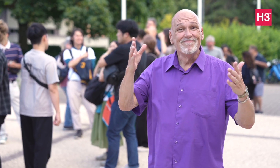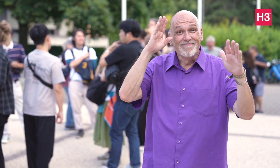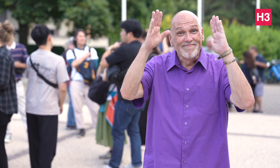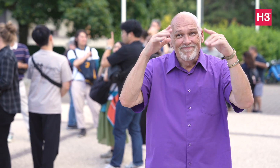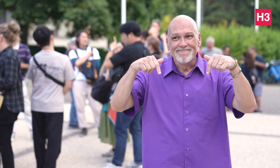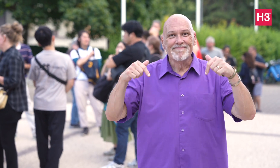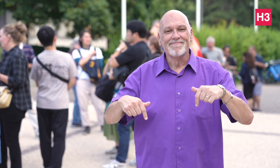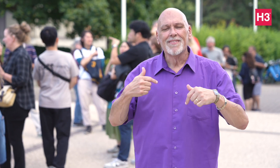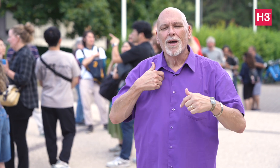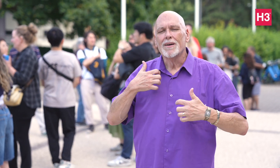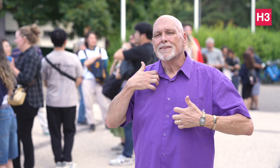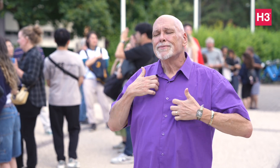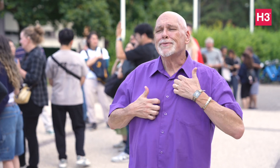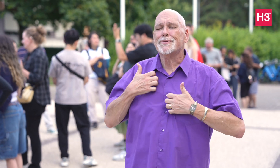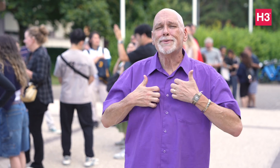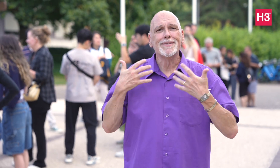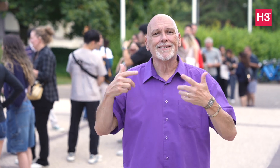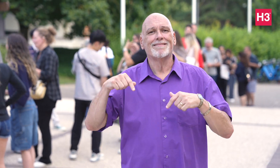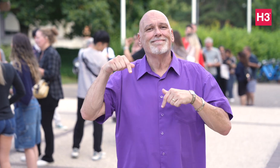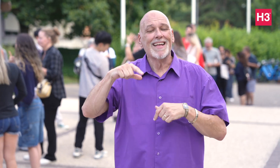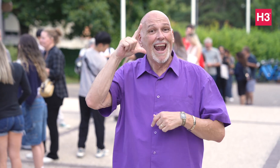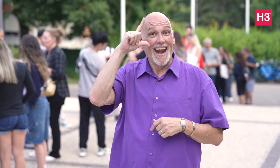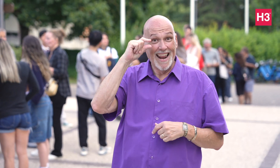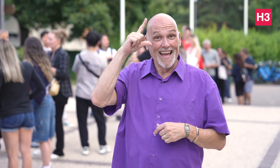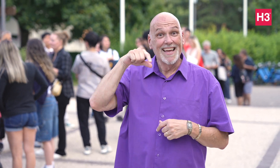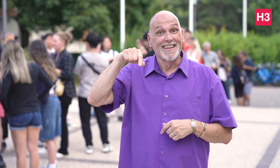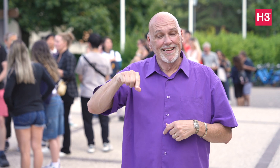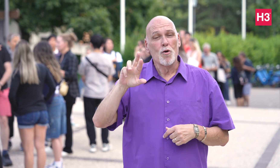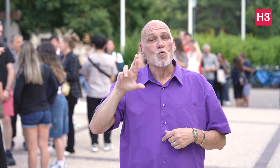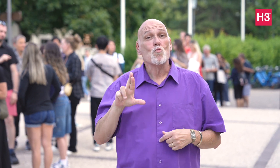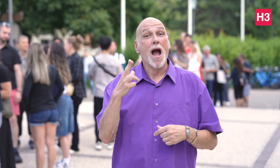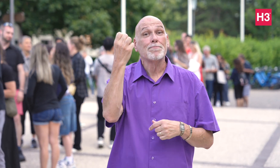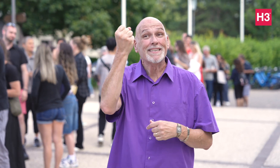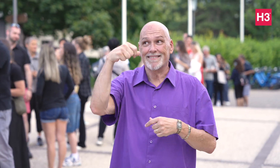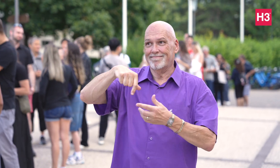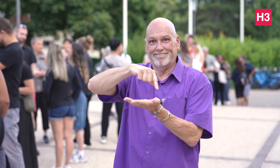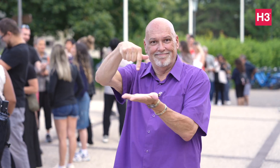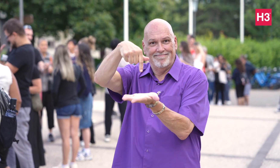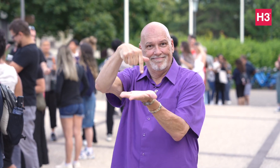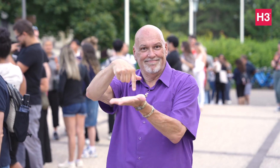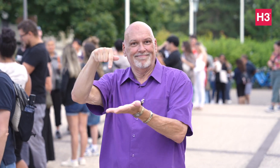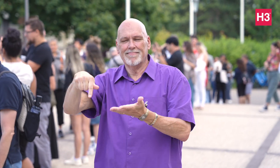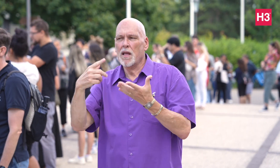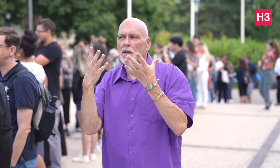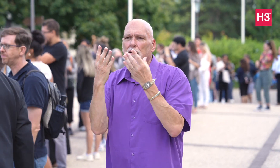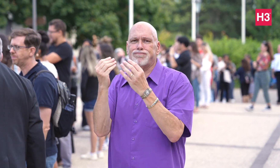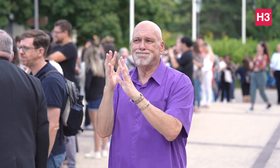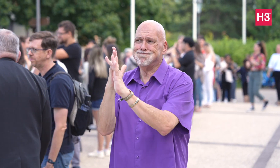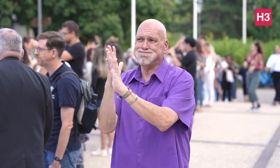Hello! We’ve arrived in Reims, and the atmosphere is full of excitement